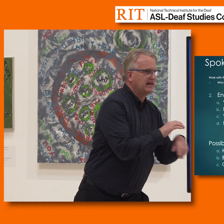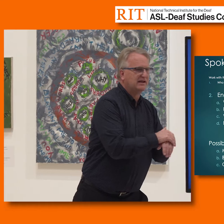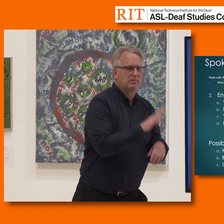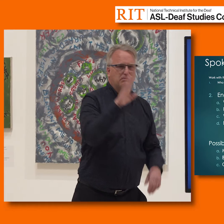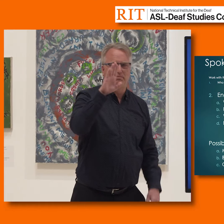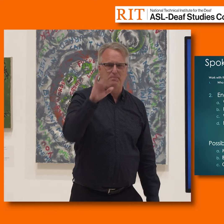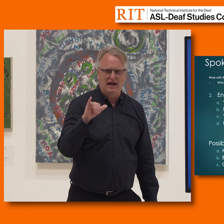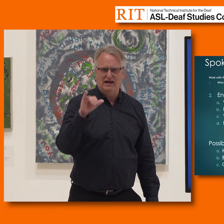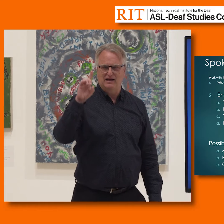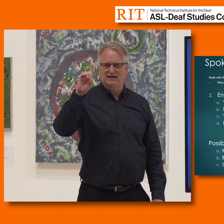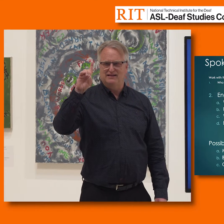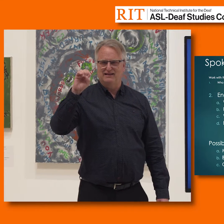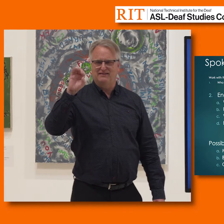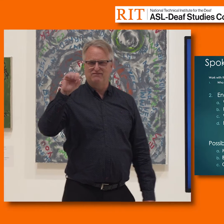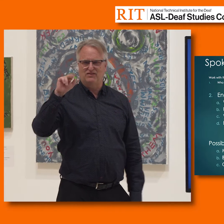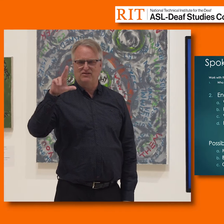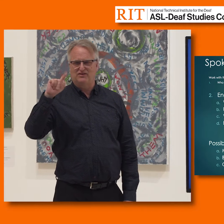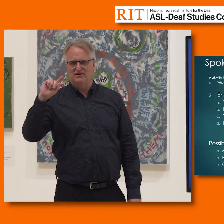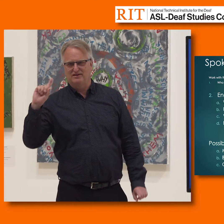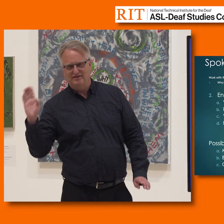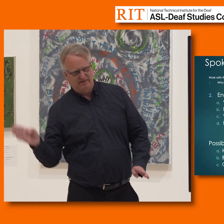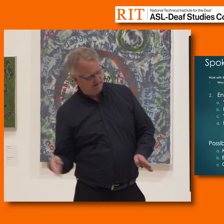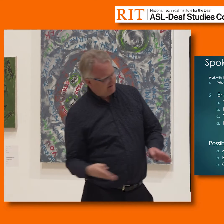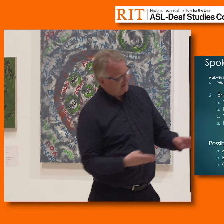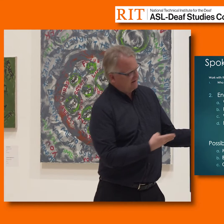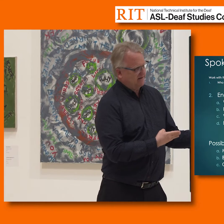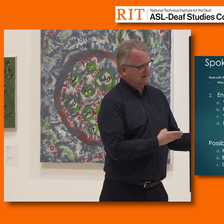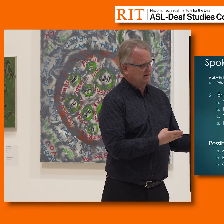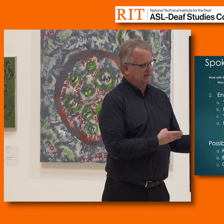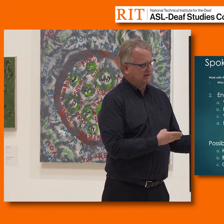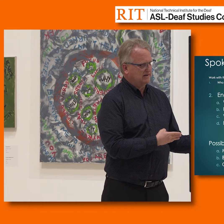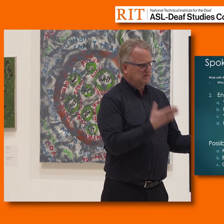They typically default to the English auditory discourse.